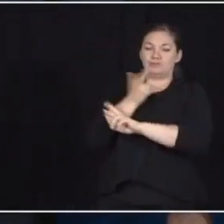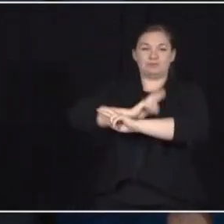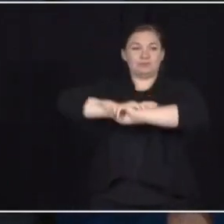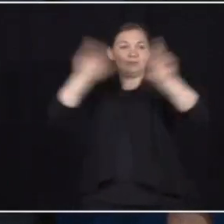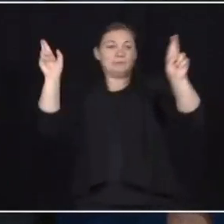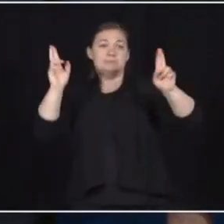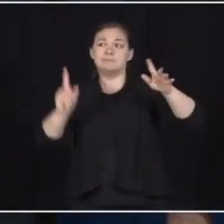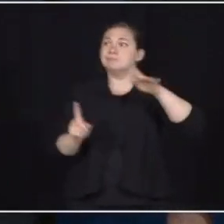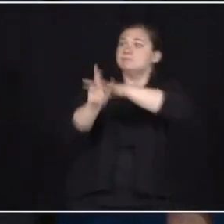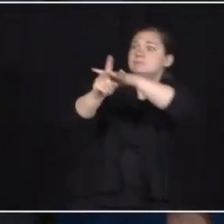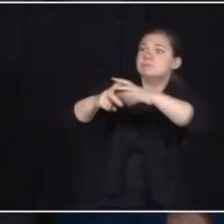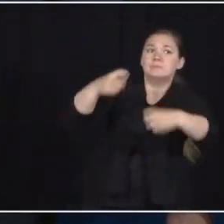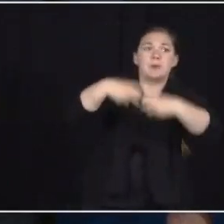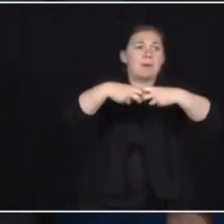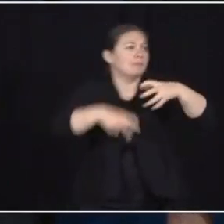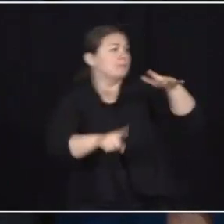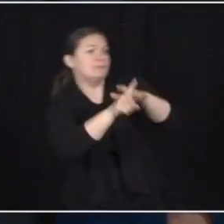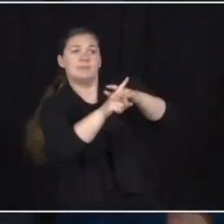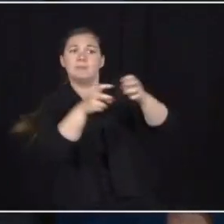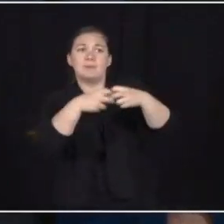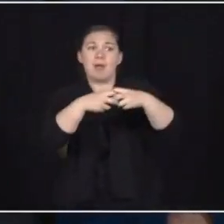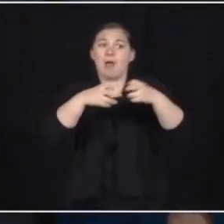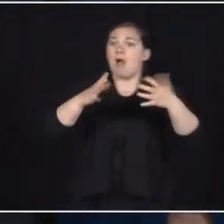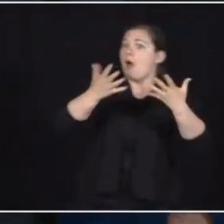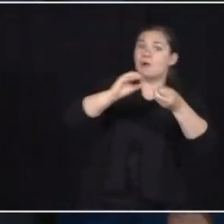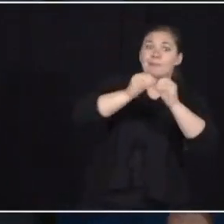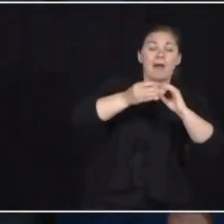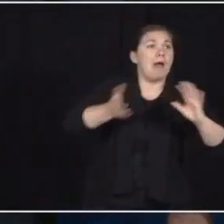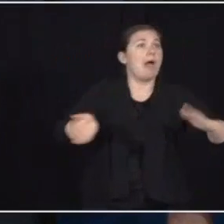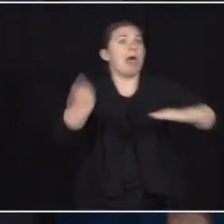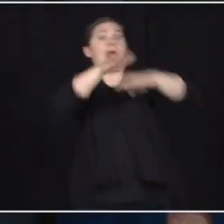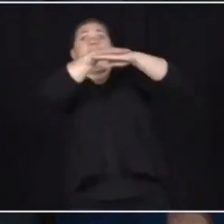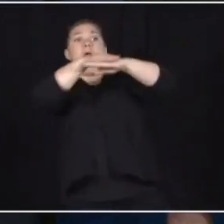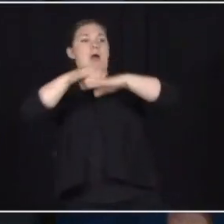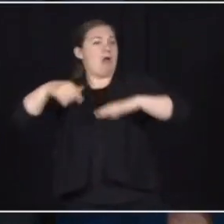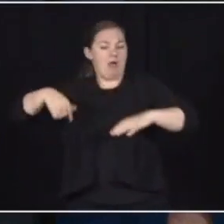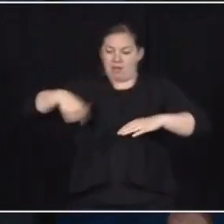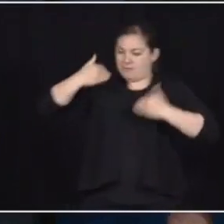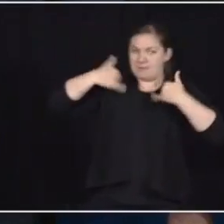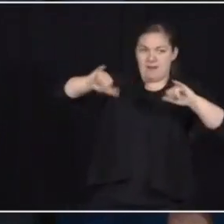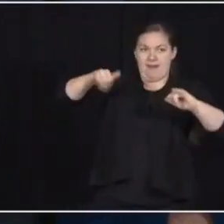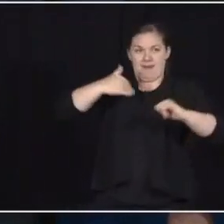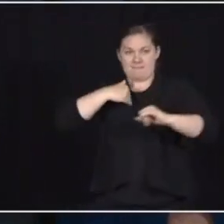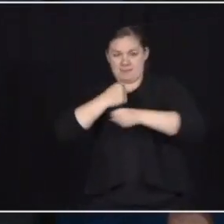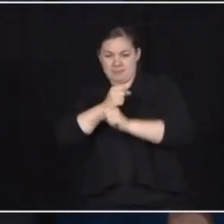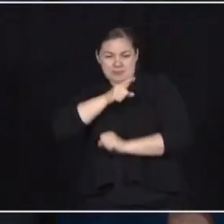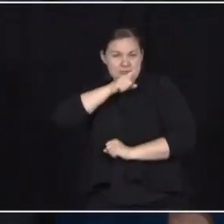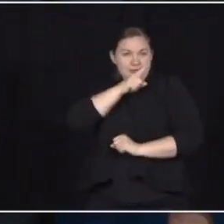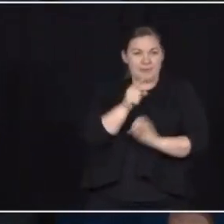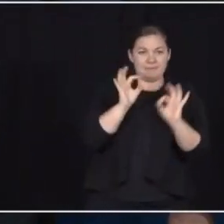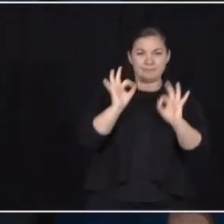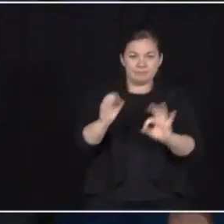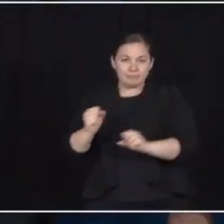Rebalance from this pandemic and maintains its place as economic engine of Canada. Thank you.